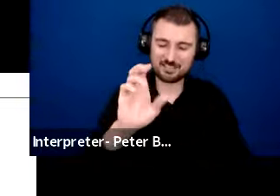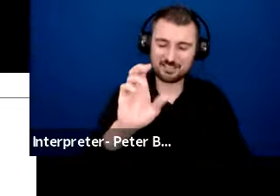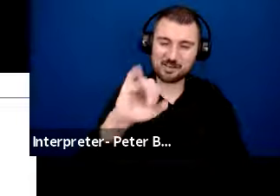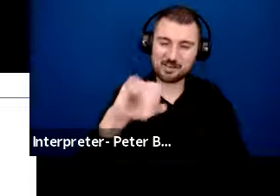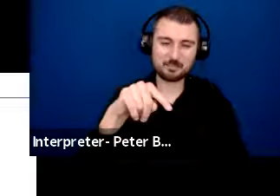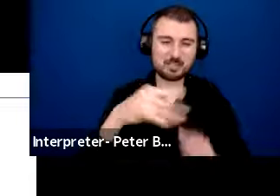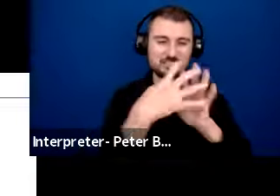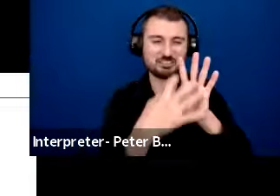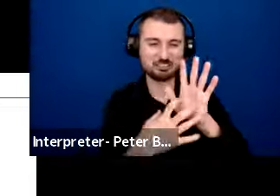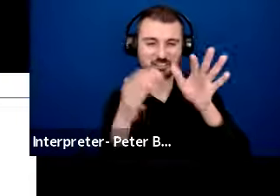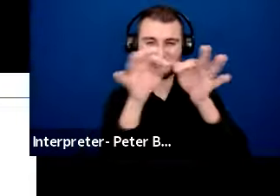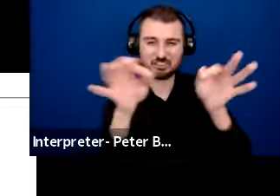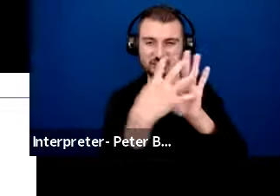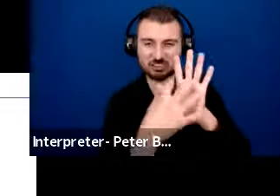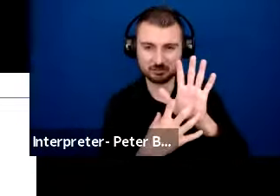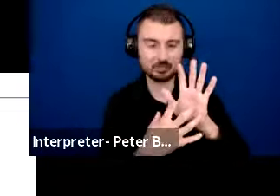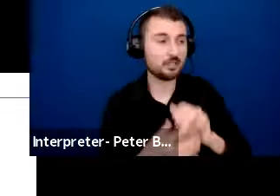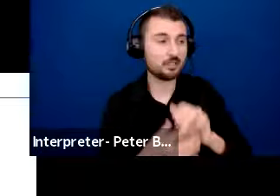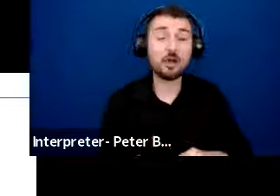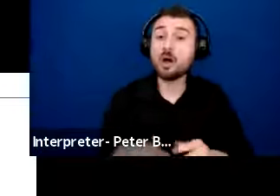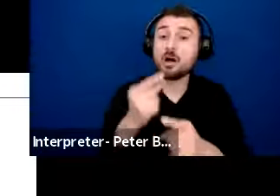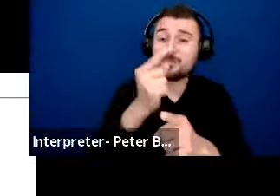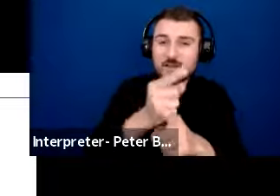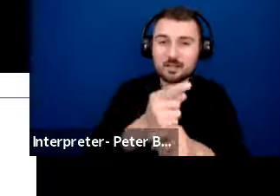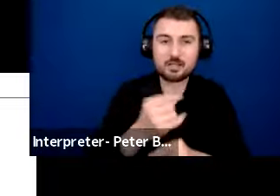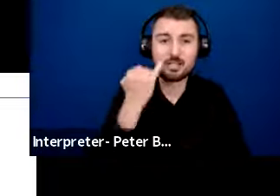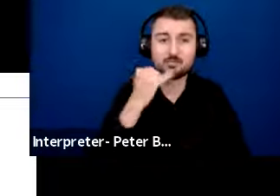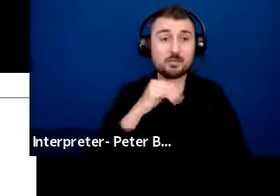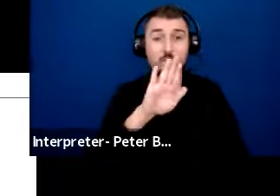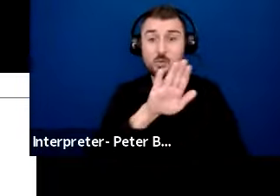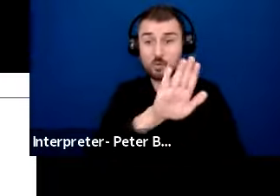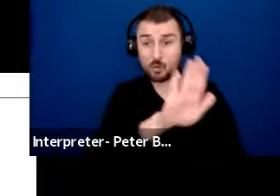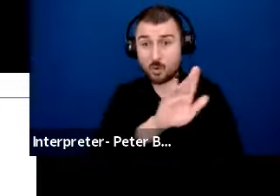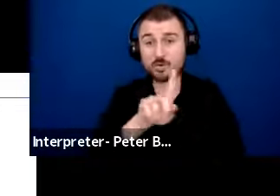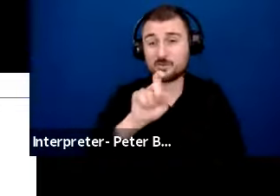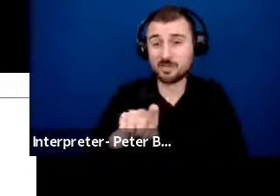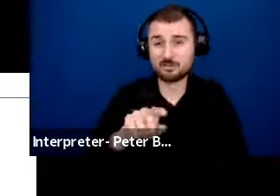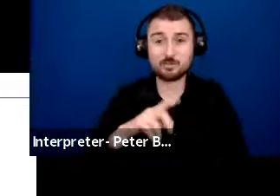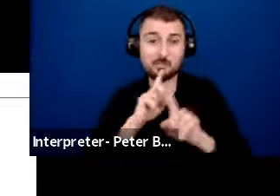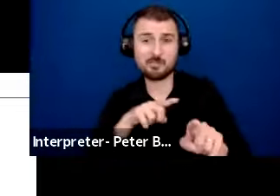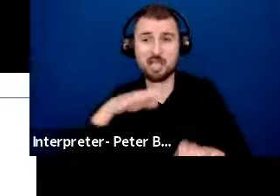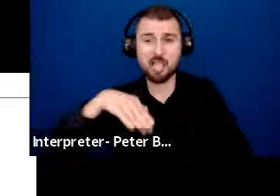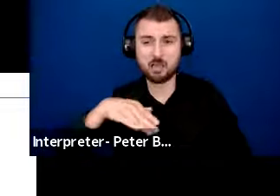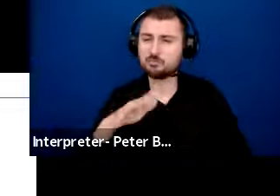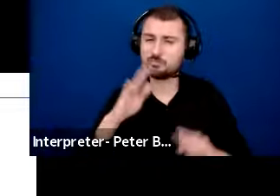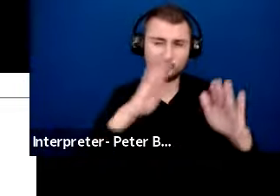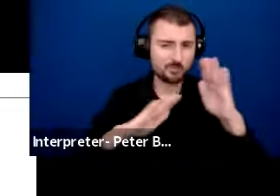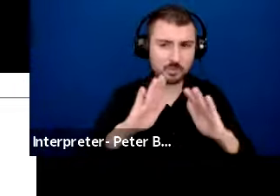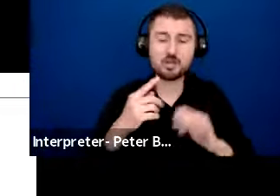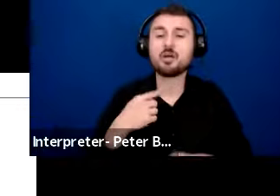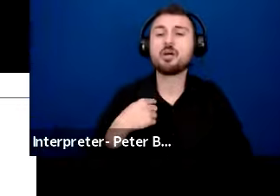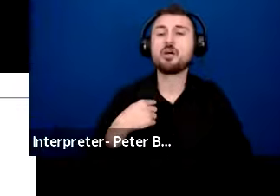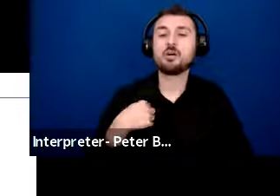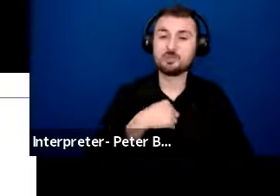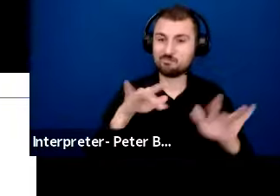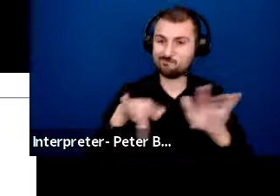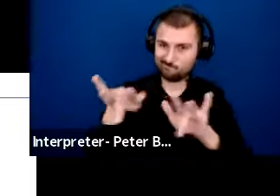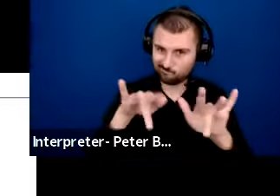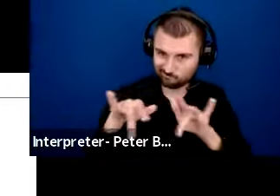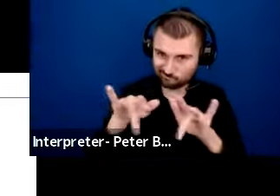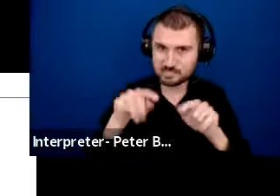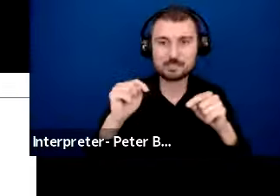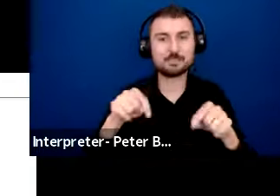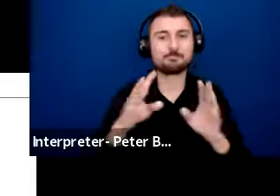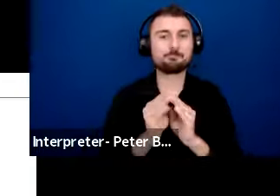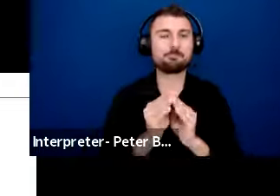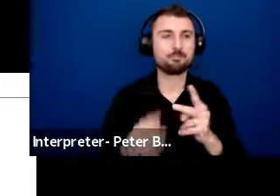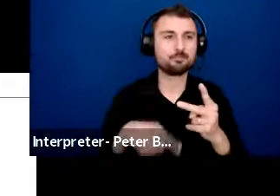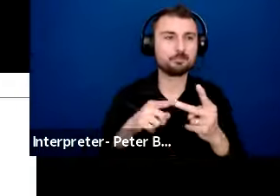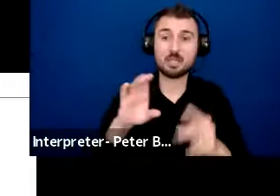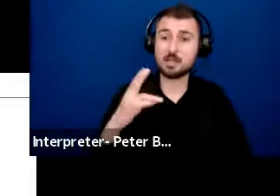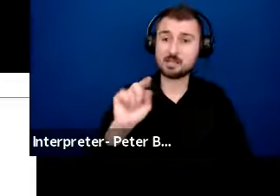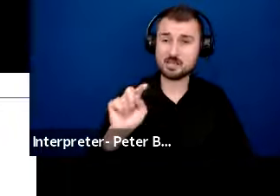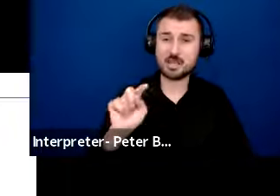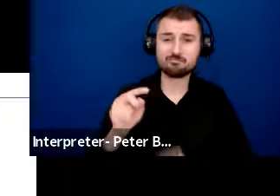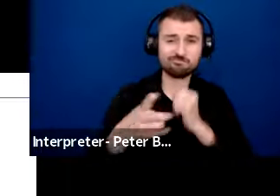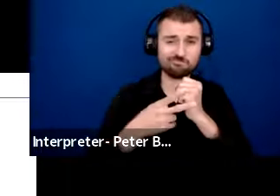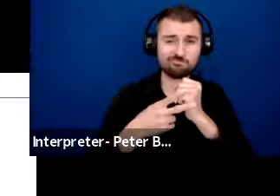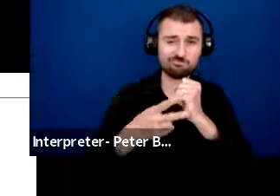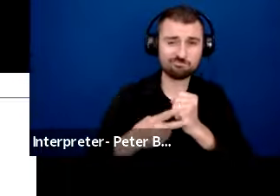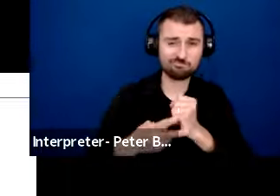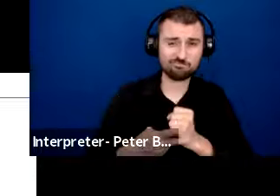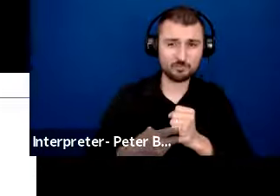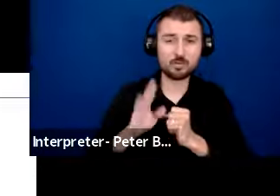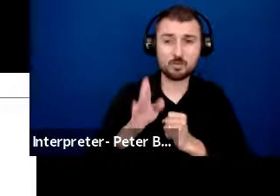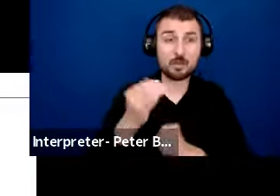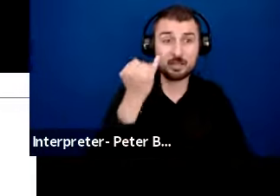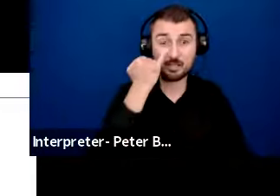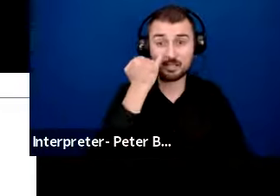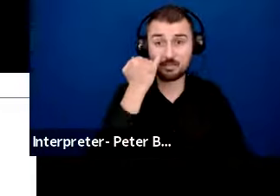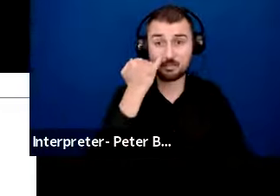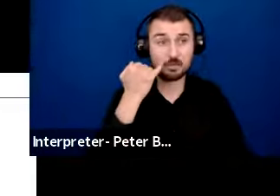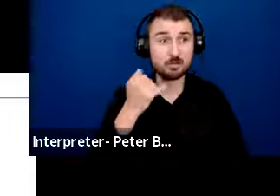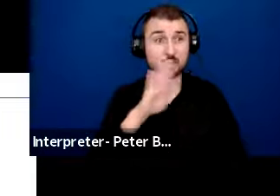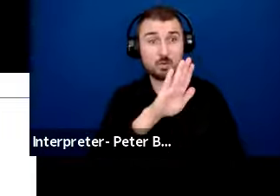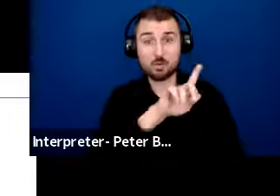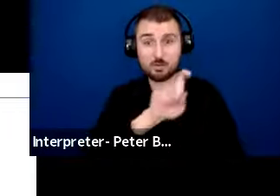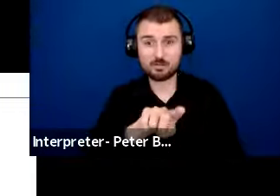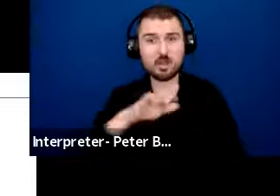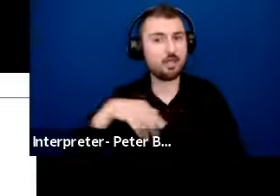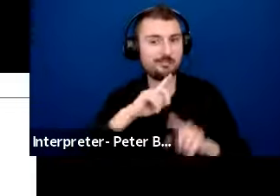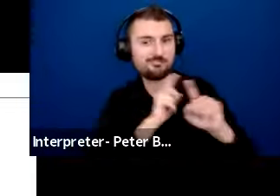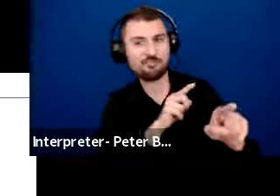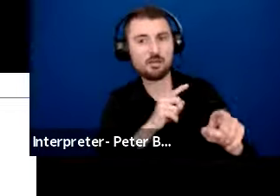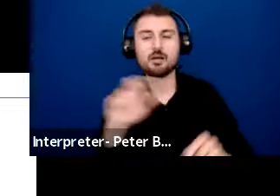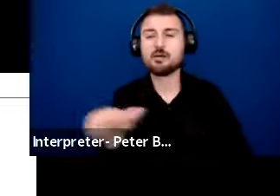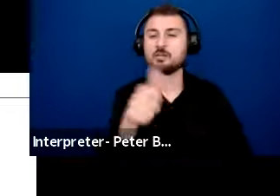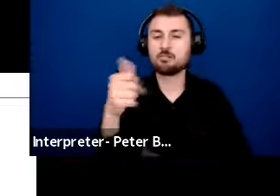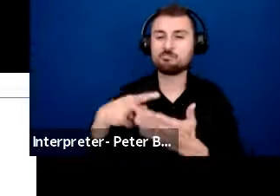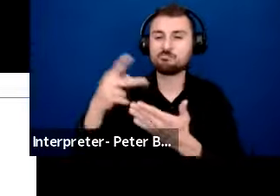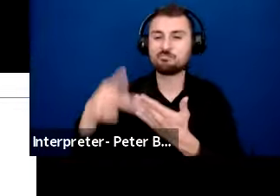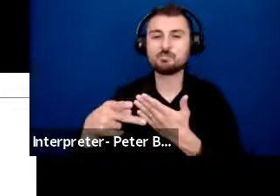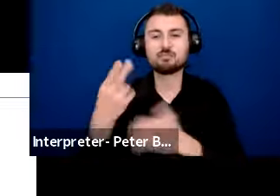No I think they are mostly feature based questions and we're recording the captions transcript.